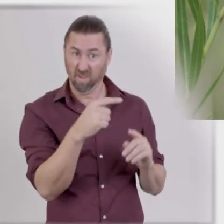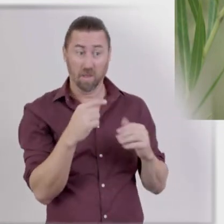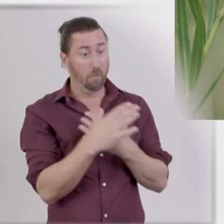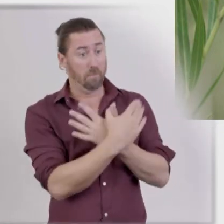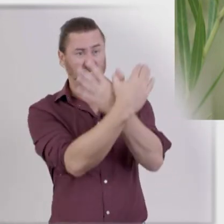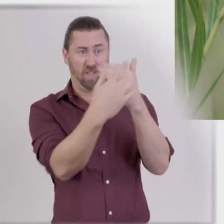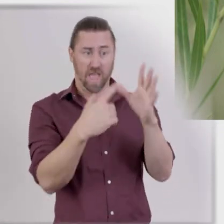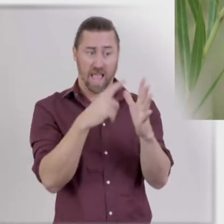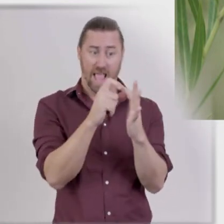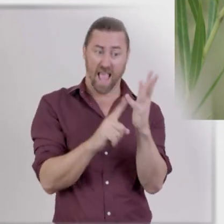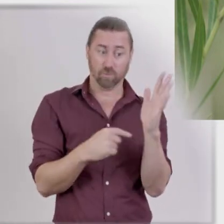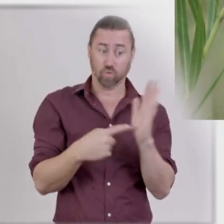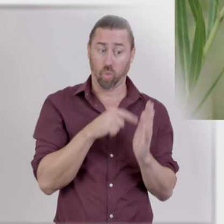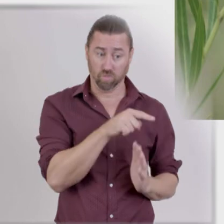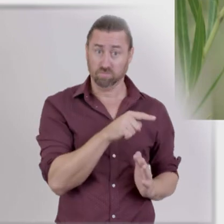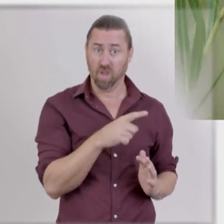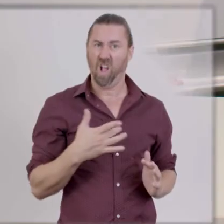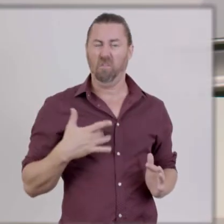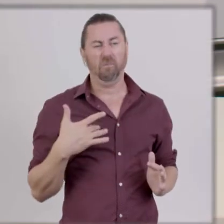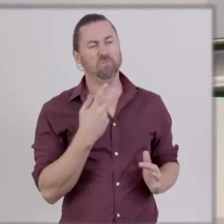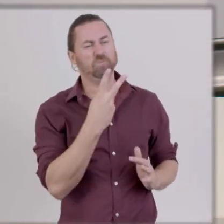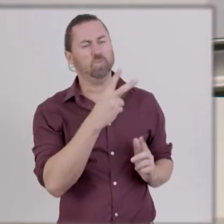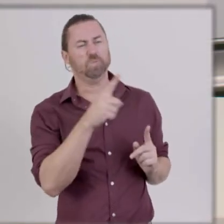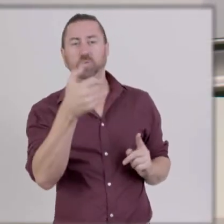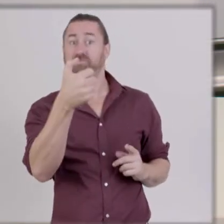The adult butterfly can live for about two to six weeks.